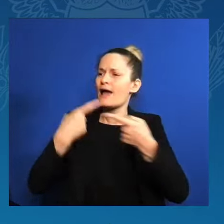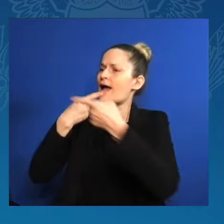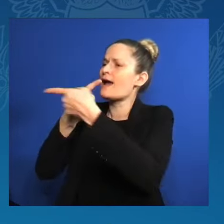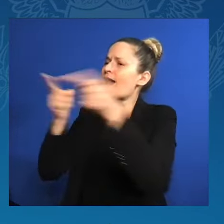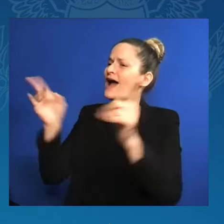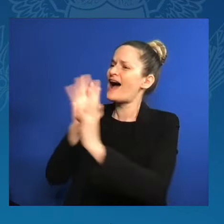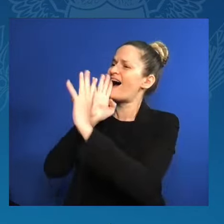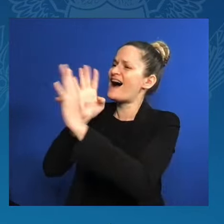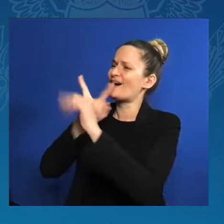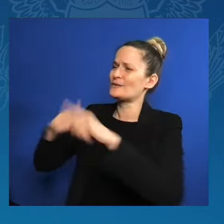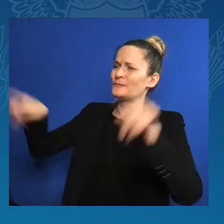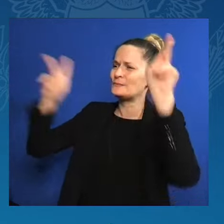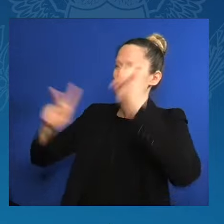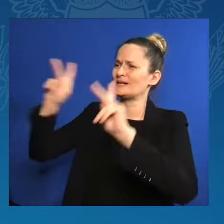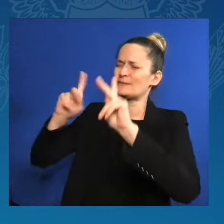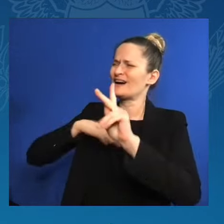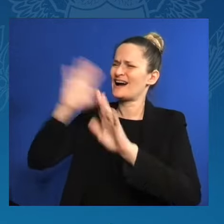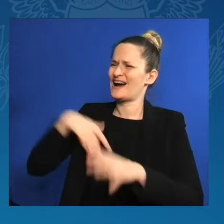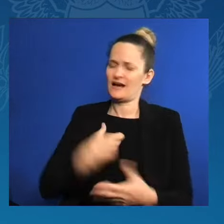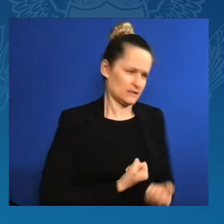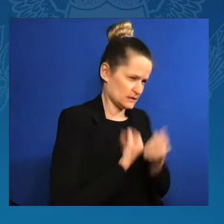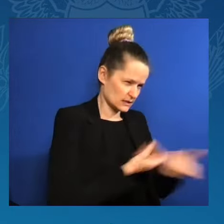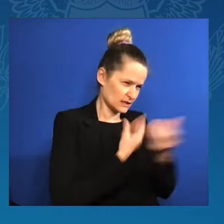And, together, he and I talked --